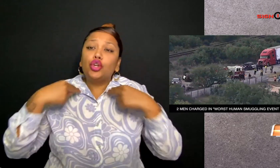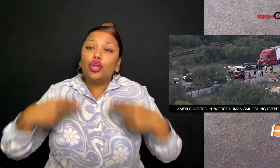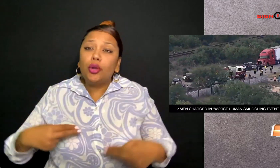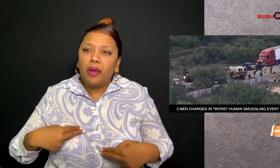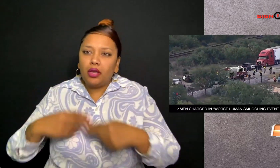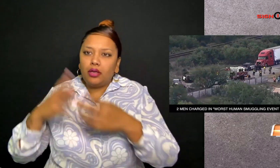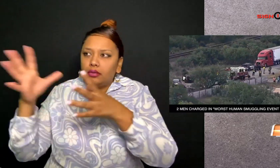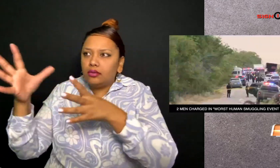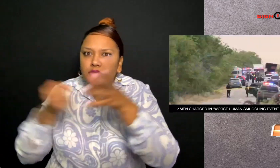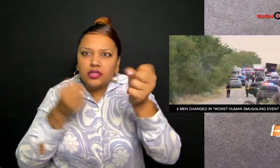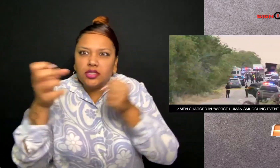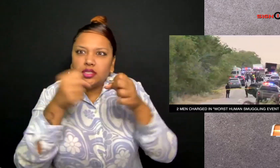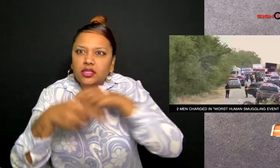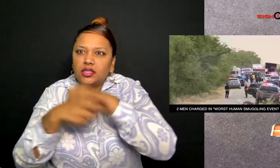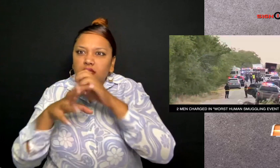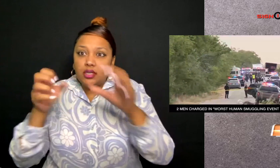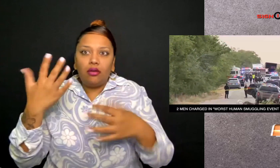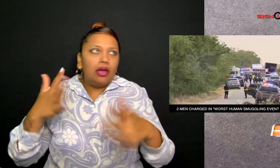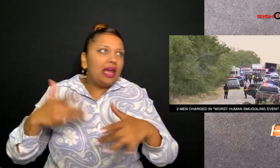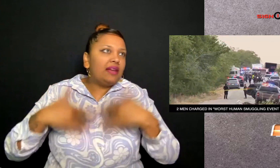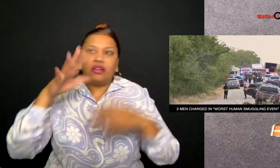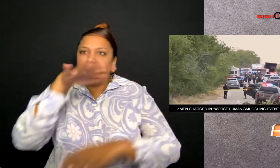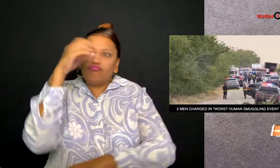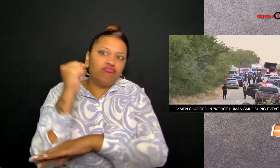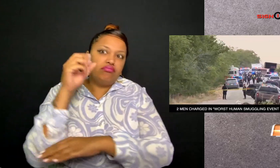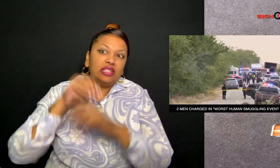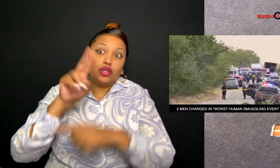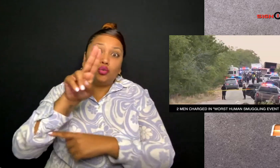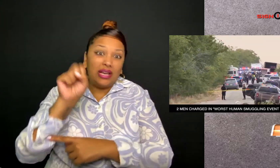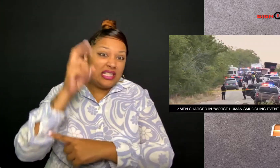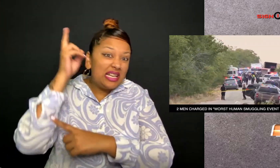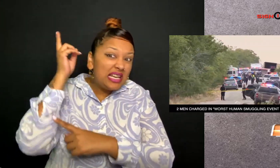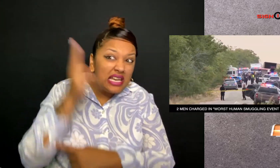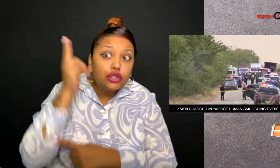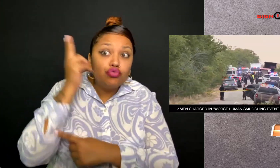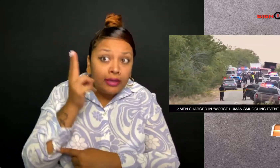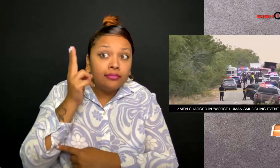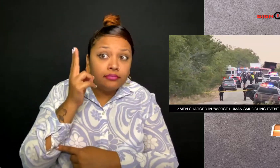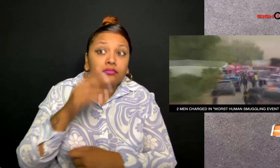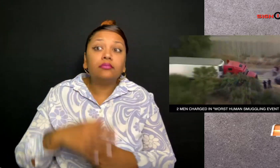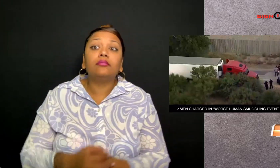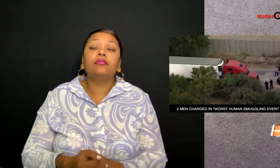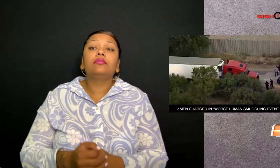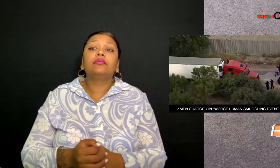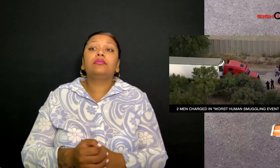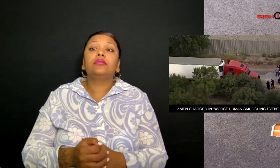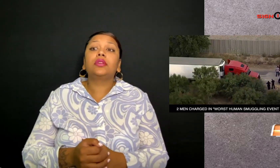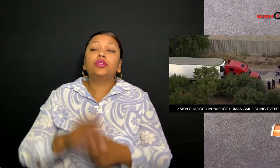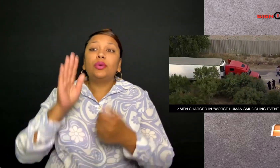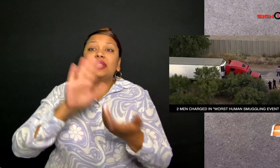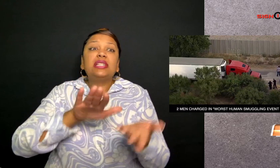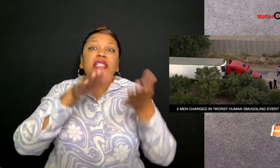authorities have charged two men in connection with the worst human smuggling event in US